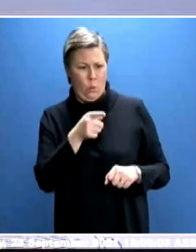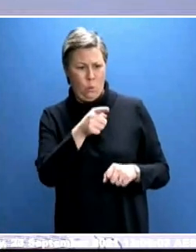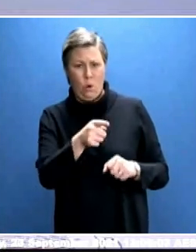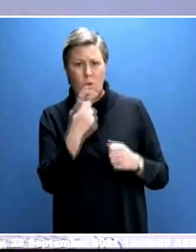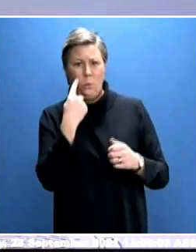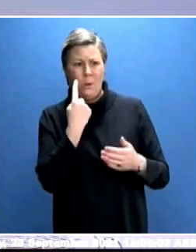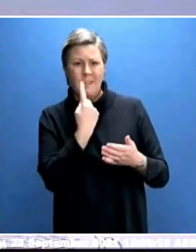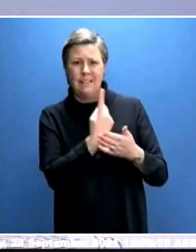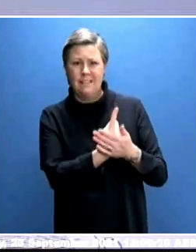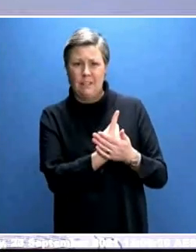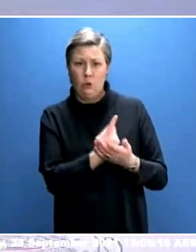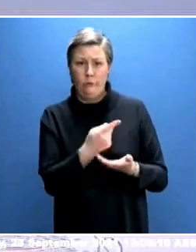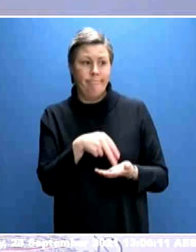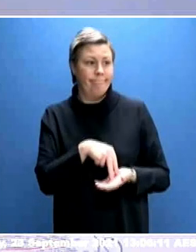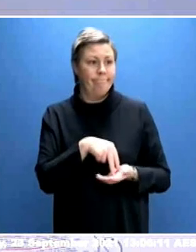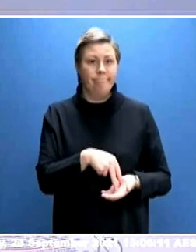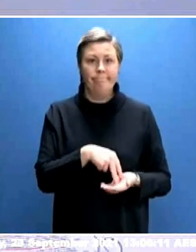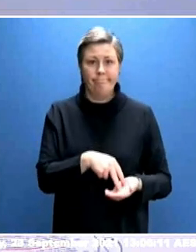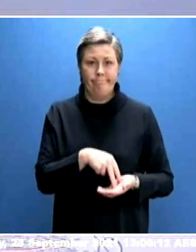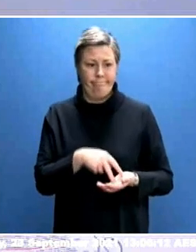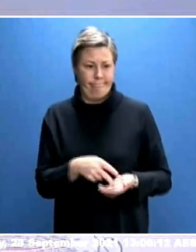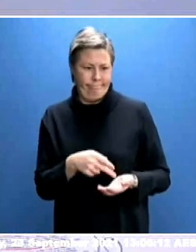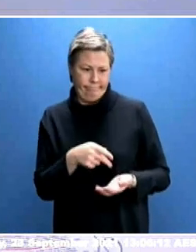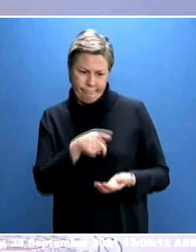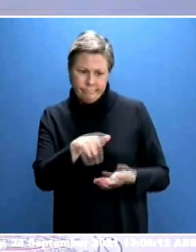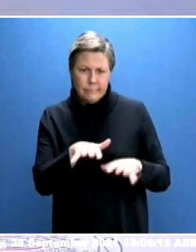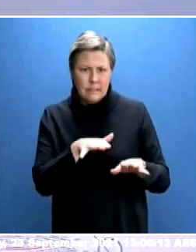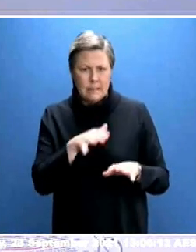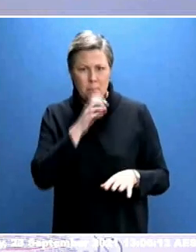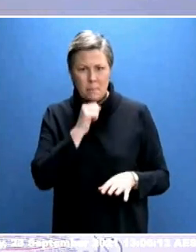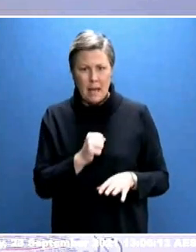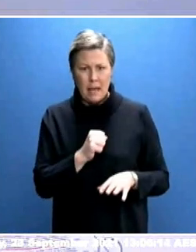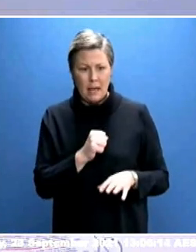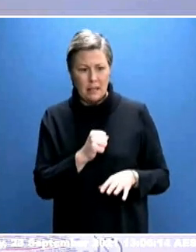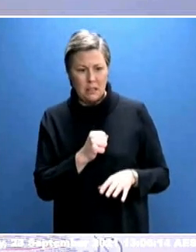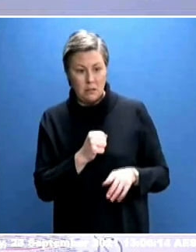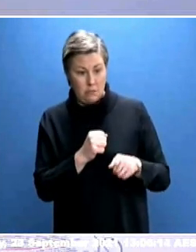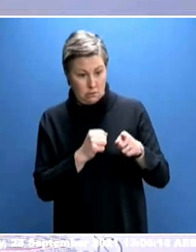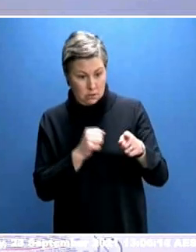I'm sure he has useful things he should be doing. I'm not sure where you are, Mr Espie, are you in your office?